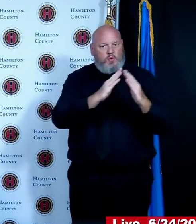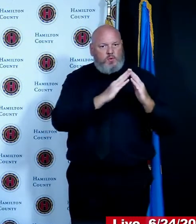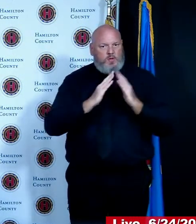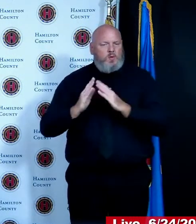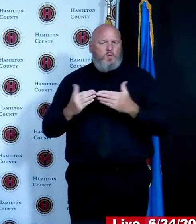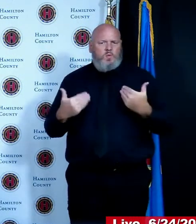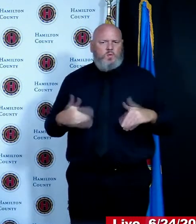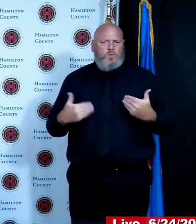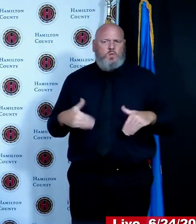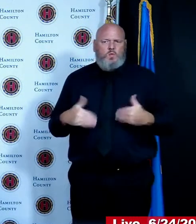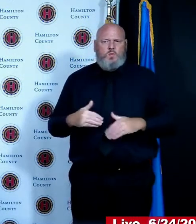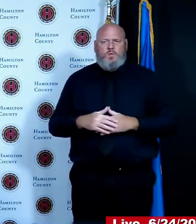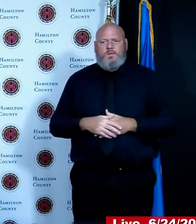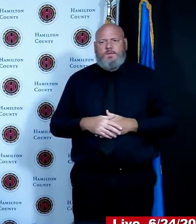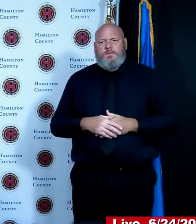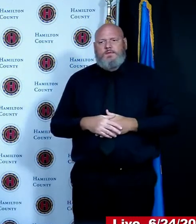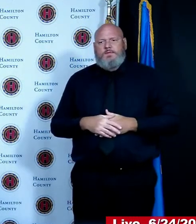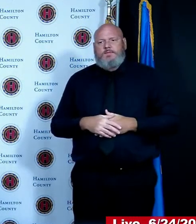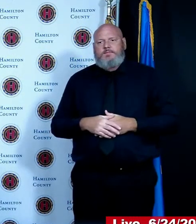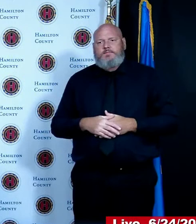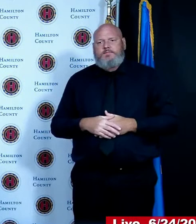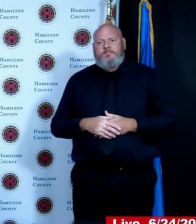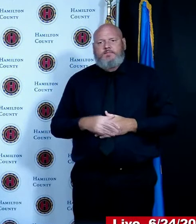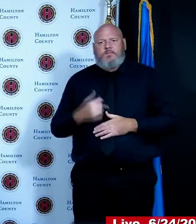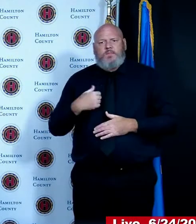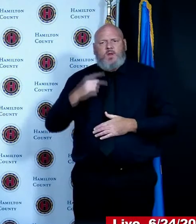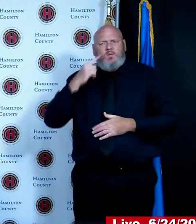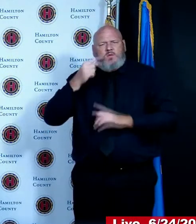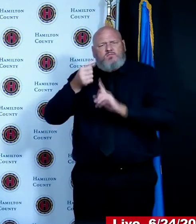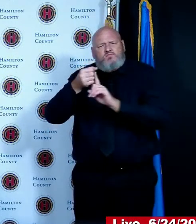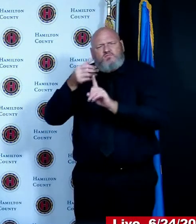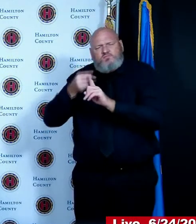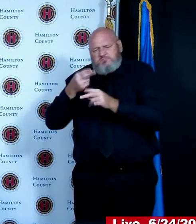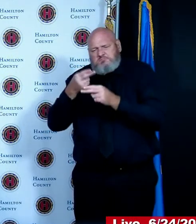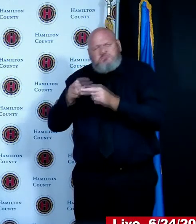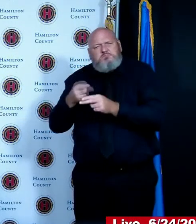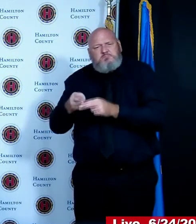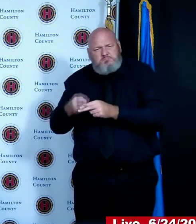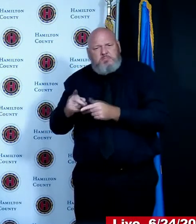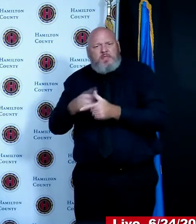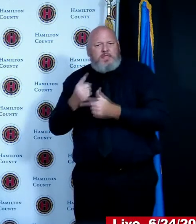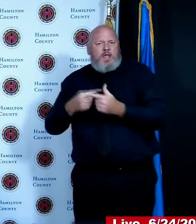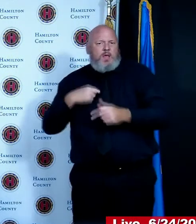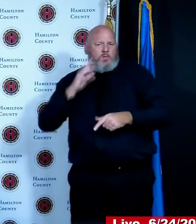will elaborate on this he is the expert in the room but broadly there are three